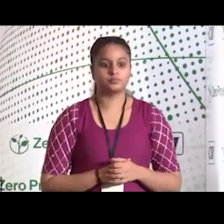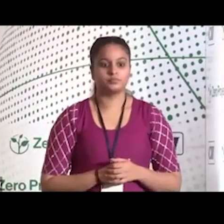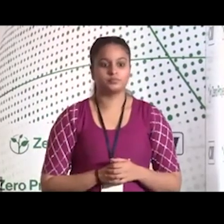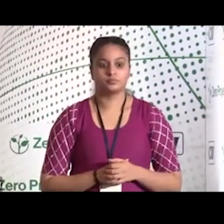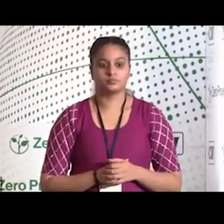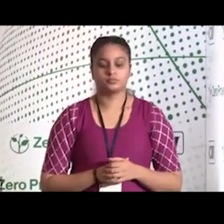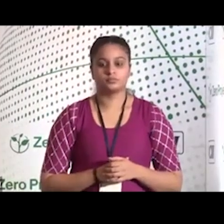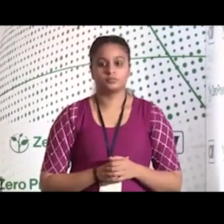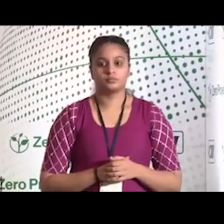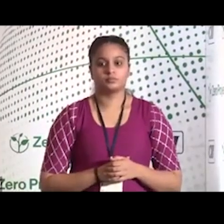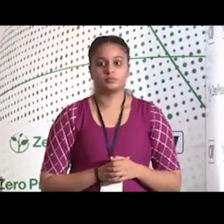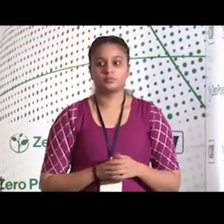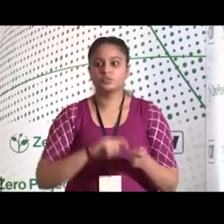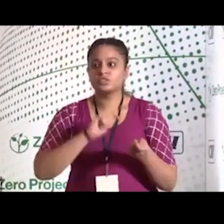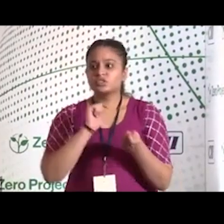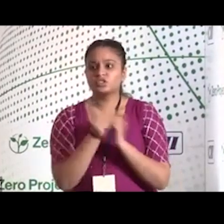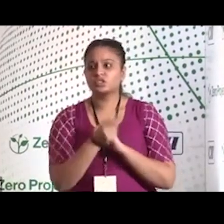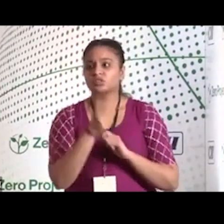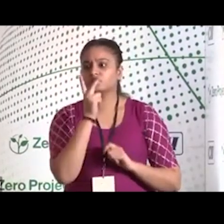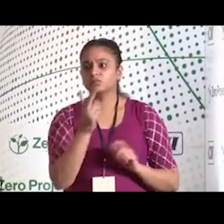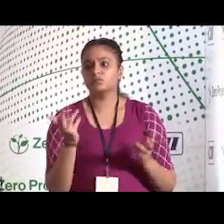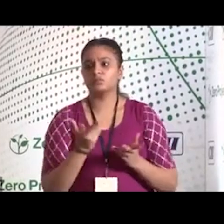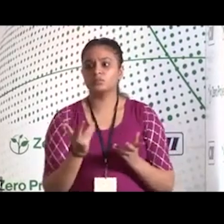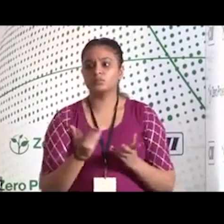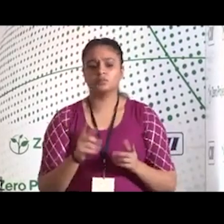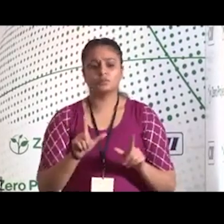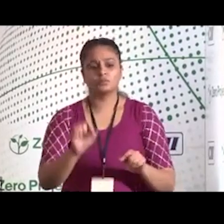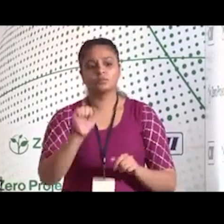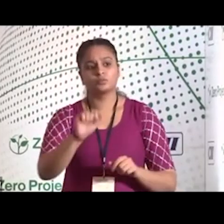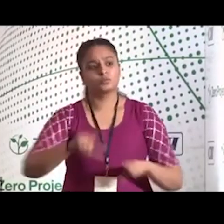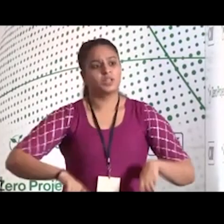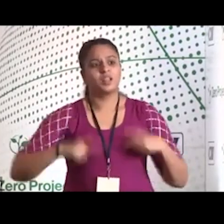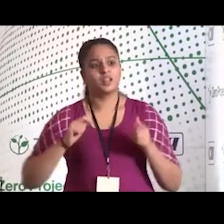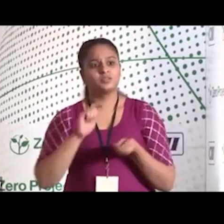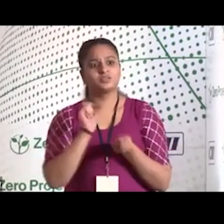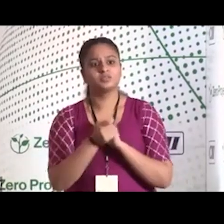or but last again as that I don't own kids and the women wouldn't get in the giving.